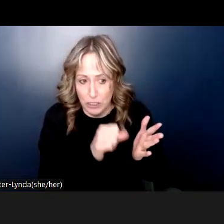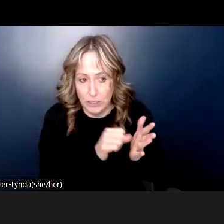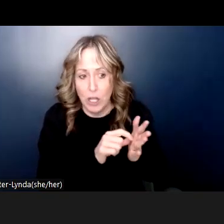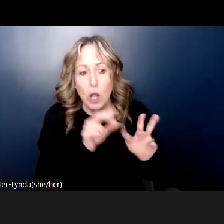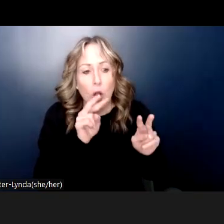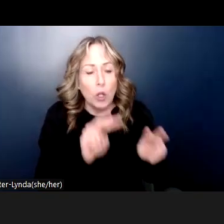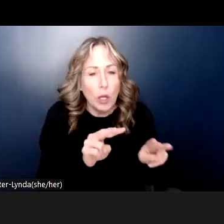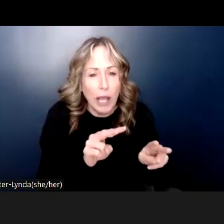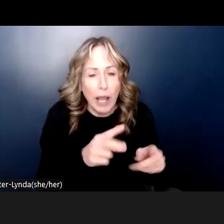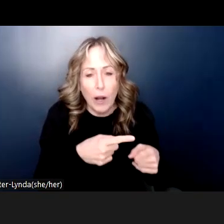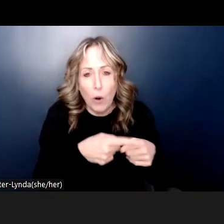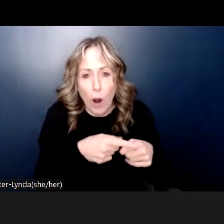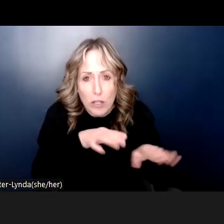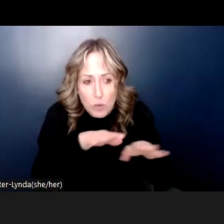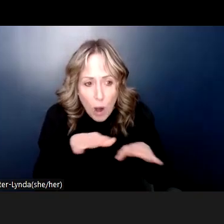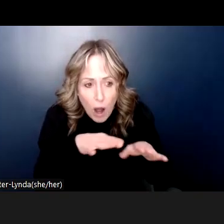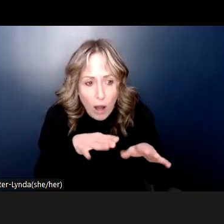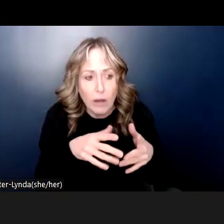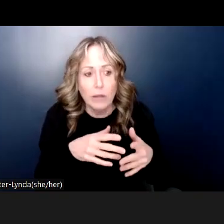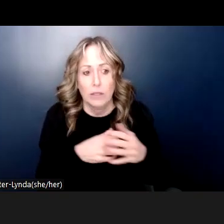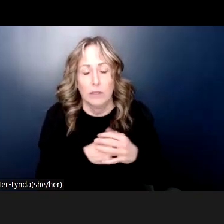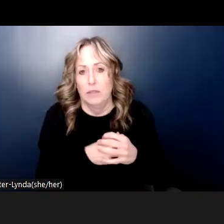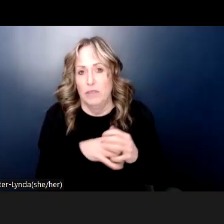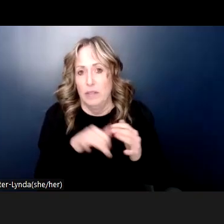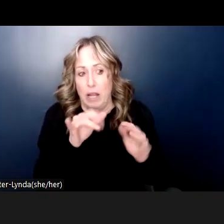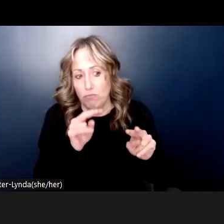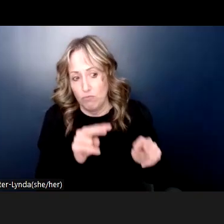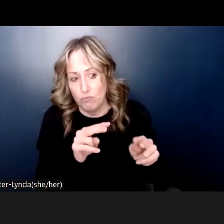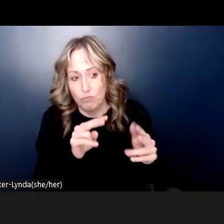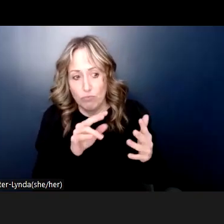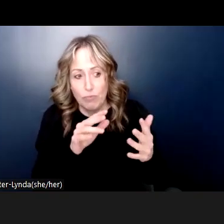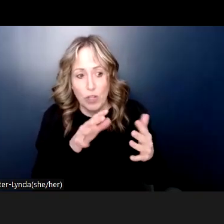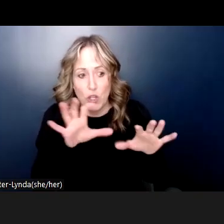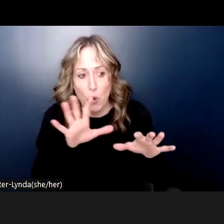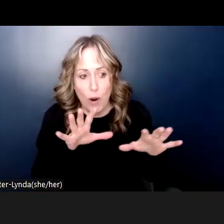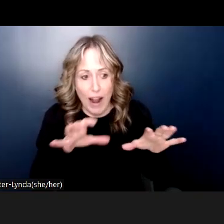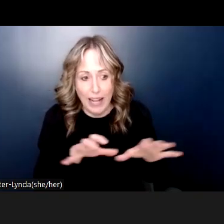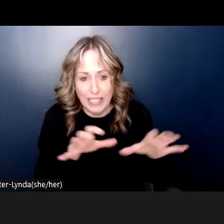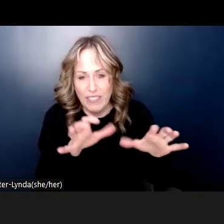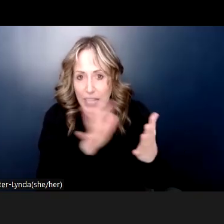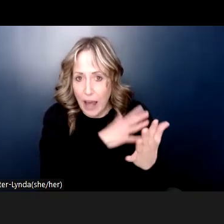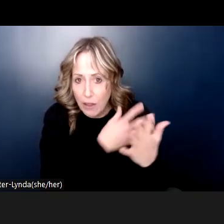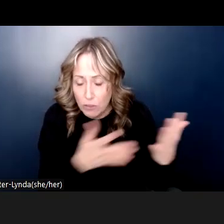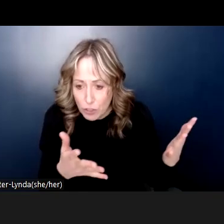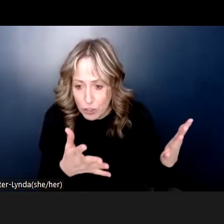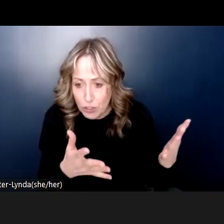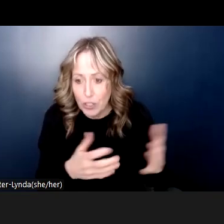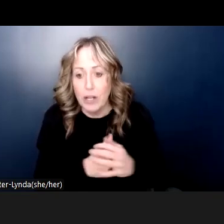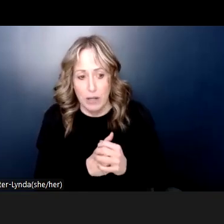with your team, the pre cut over activity calendar, as well as the training and the requirement for browser chrome mosaic.